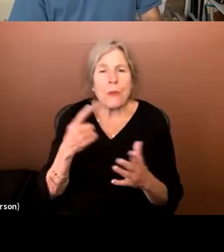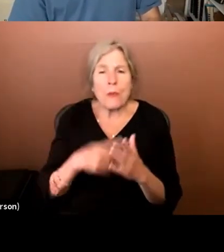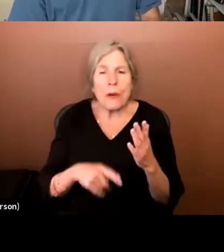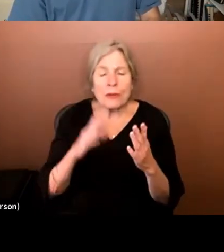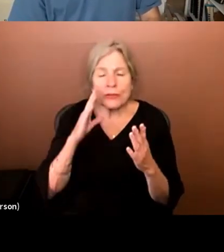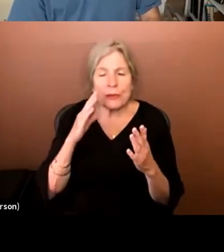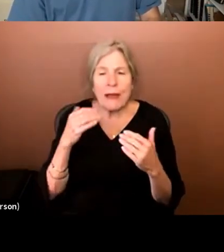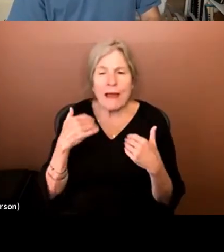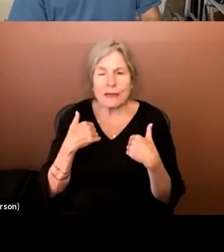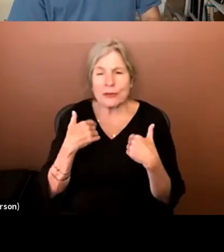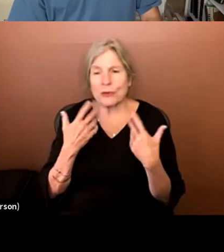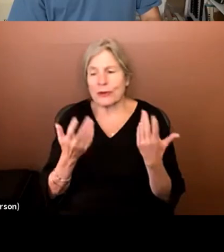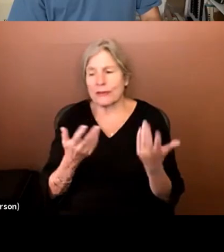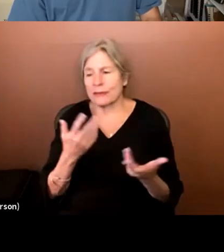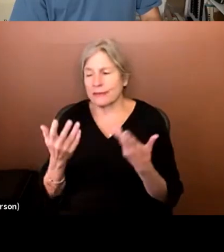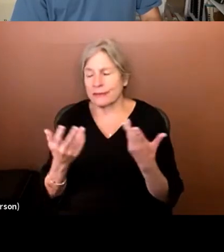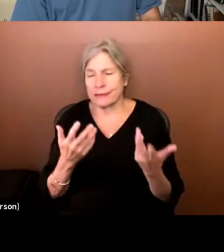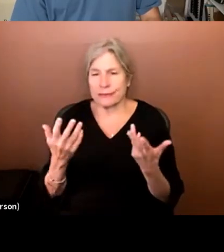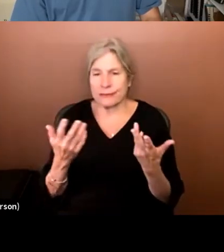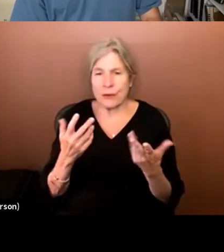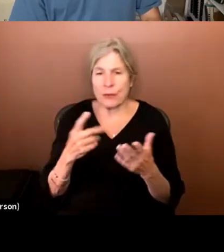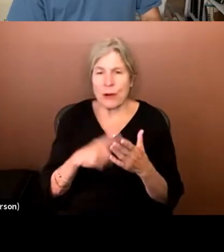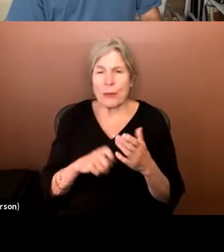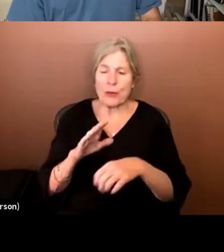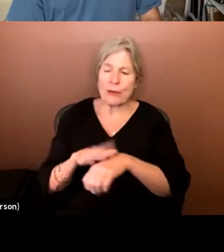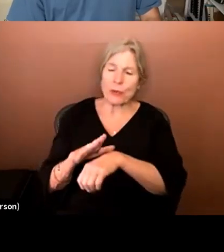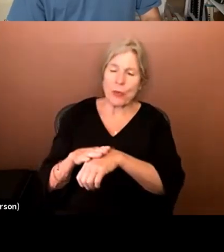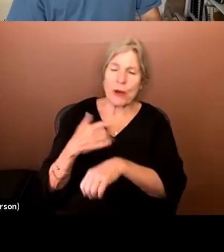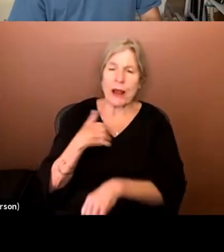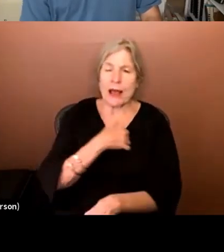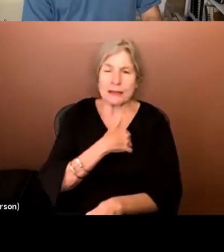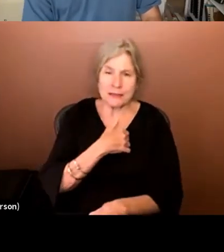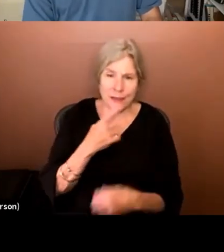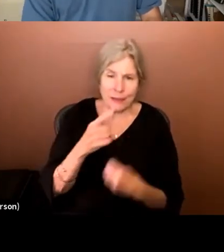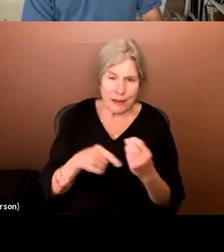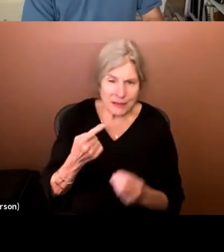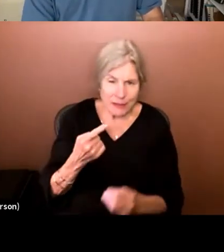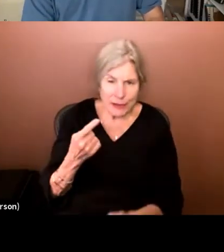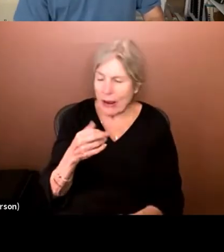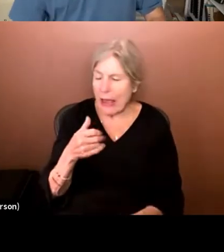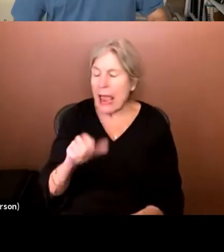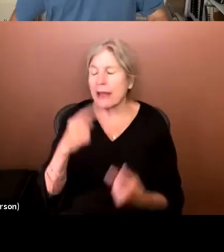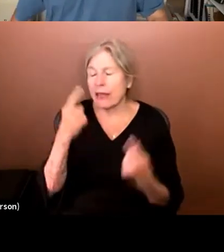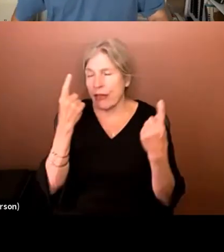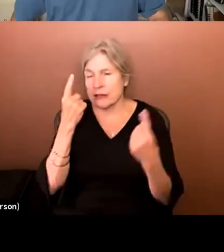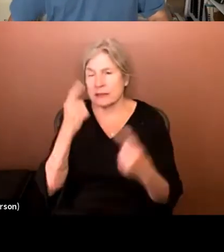to sort of caution us about something like that? Any thoughts about that at all? Aaron Rodriguez: I'm